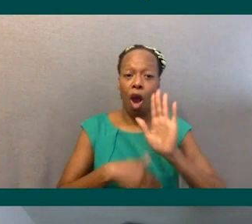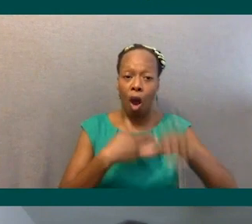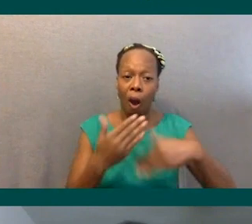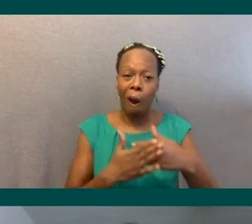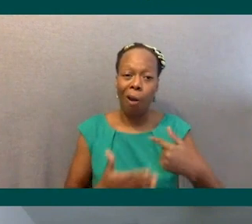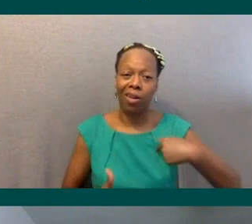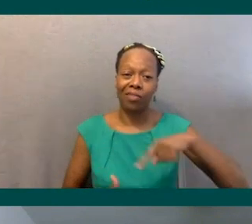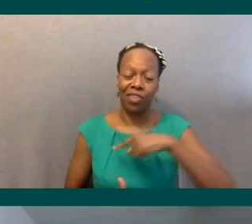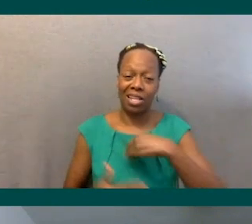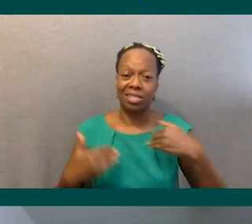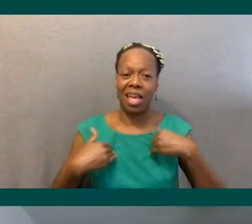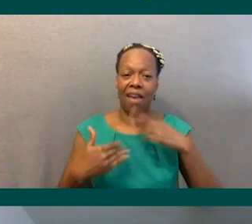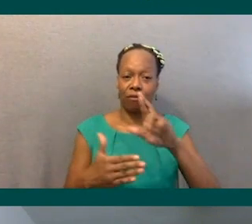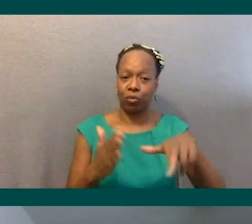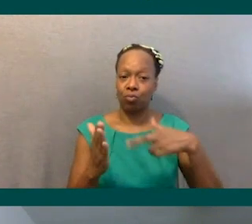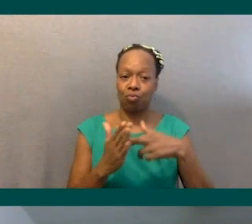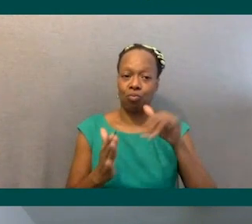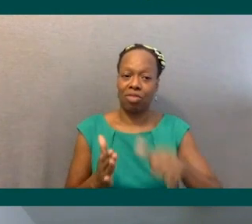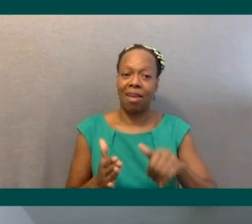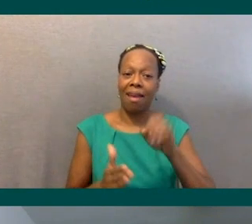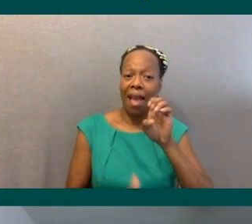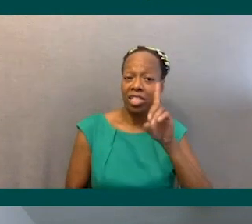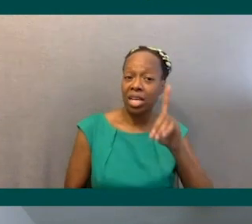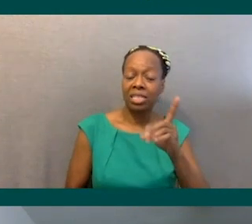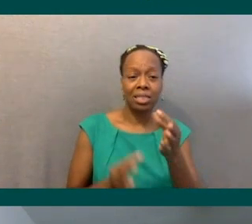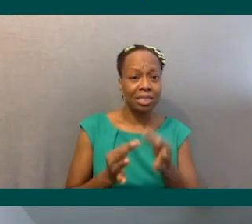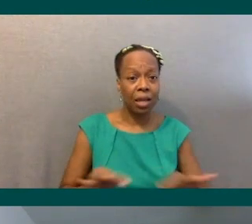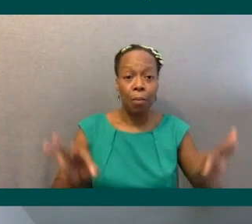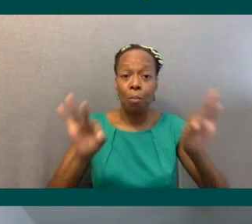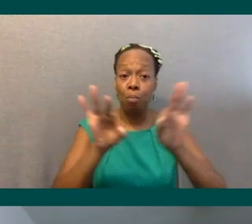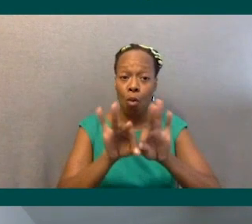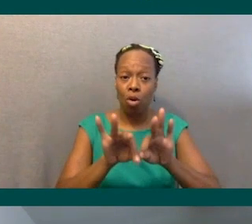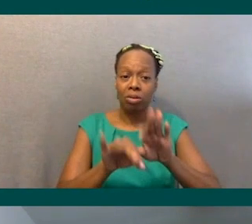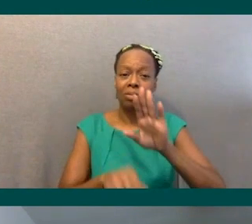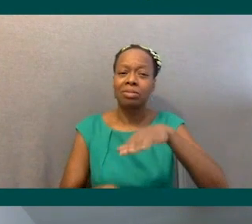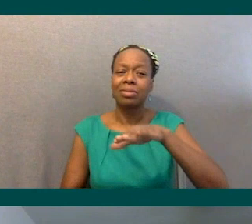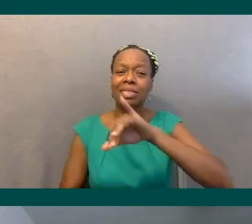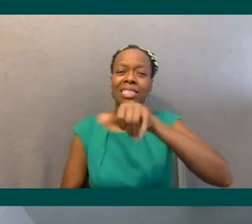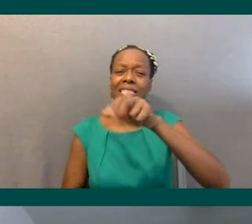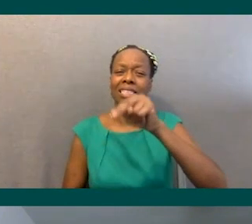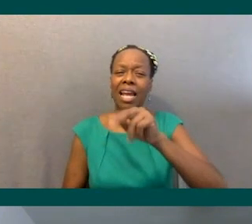And Jan, I wanna sort of go back to you for a moment as well and when we're thinking about all this,